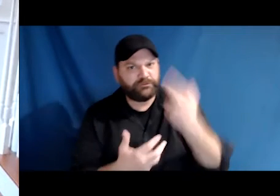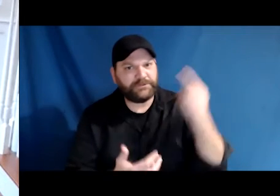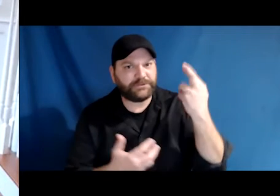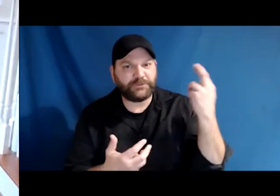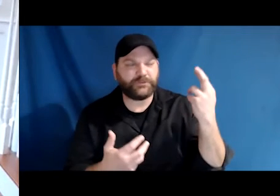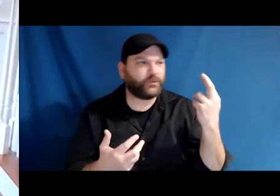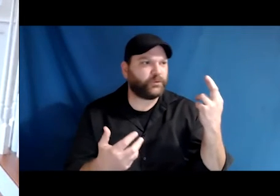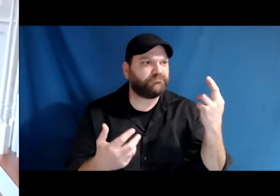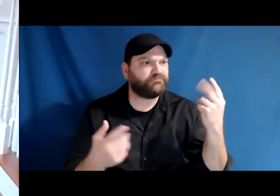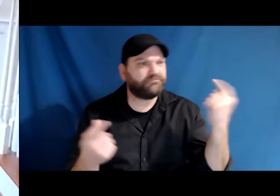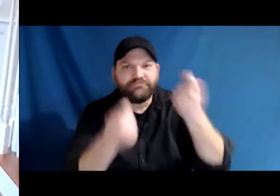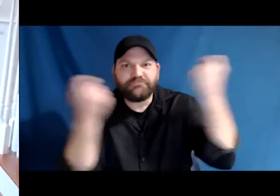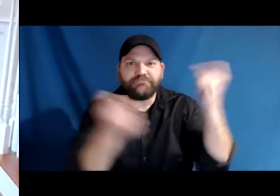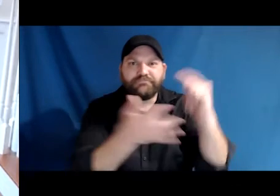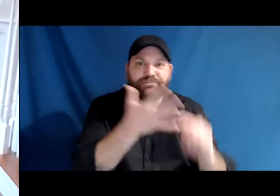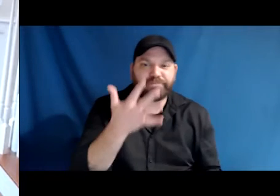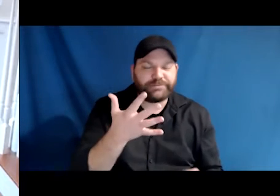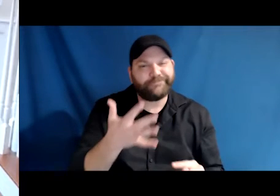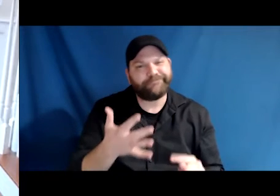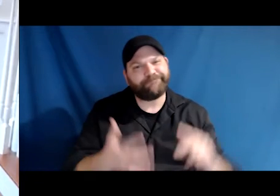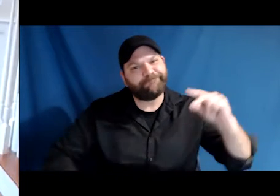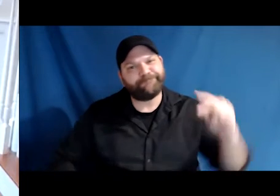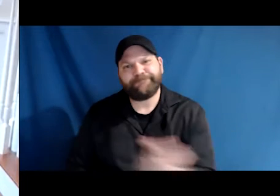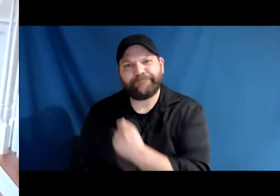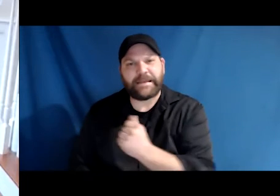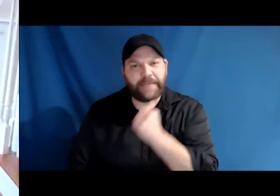so I could look out into the audience and see your smiling faces.